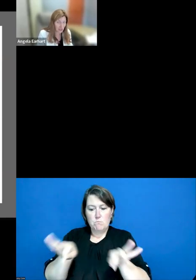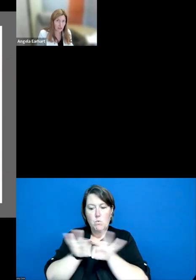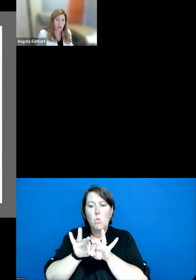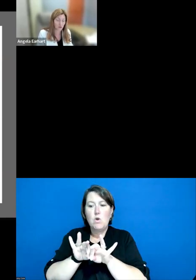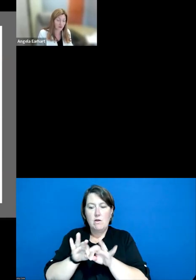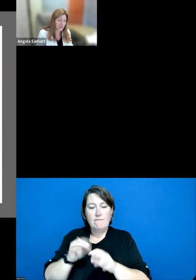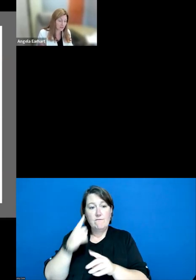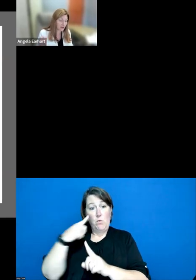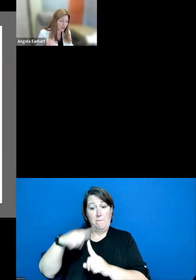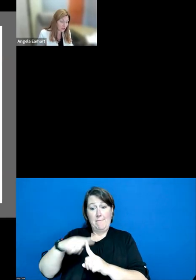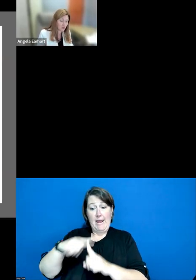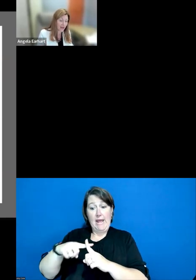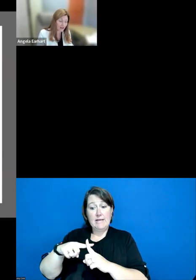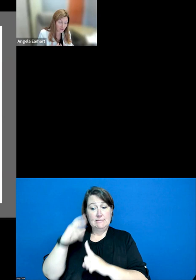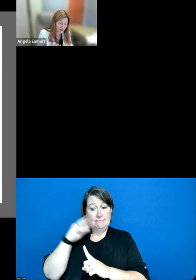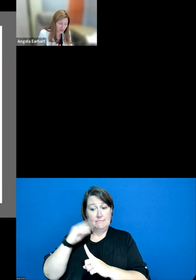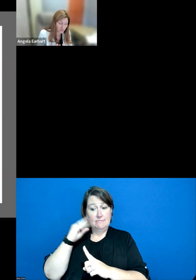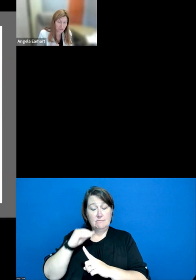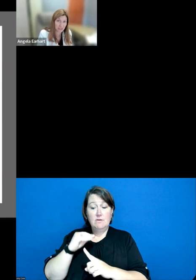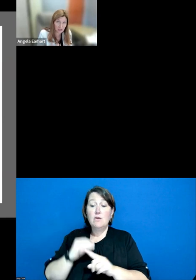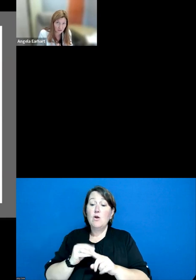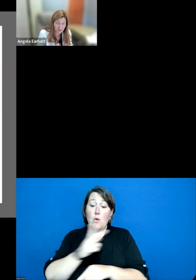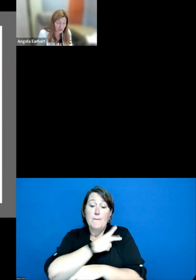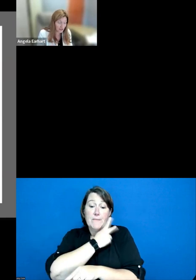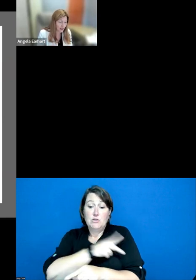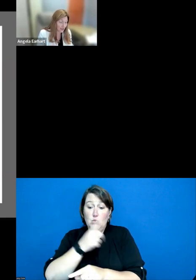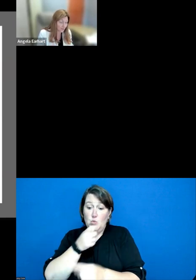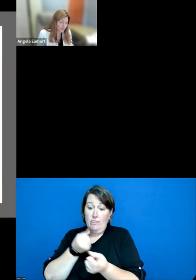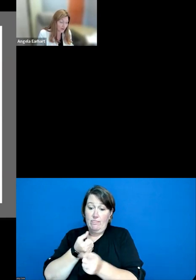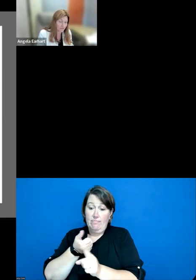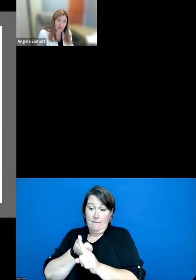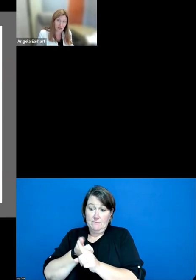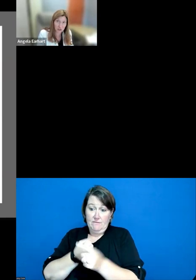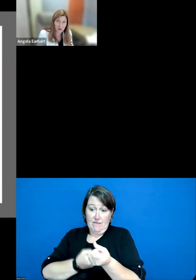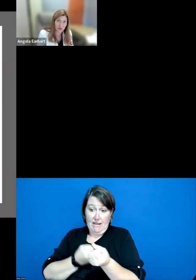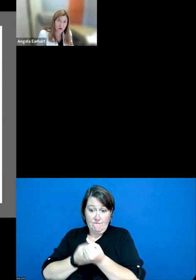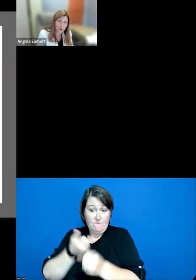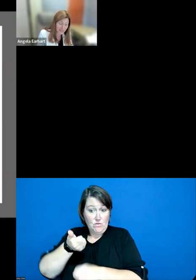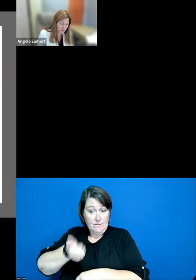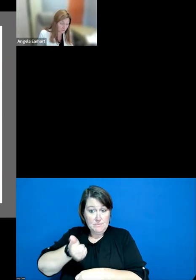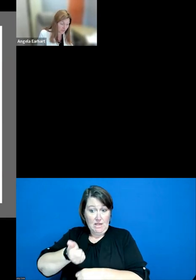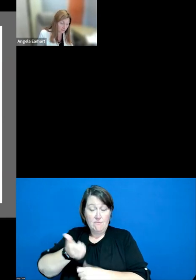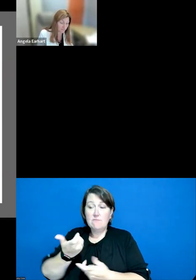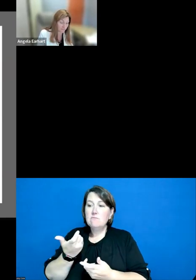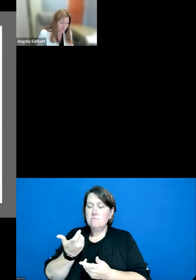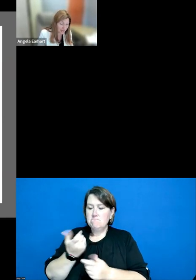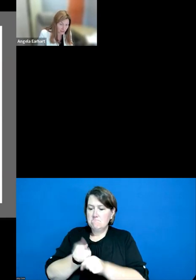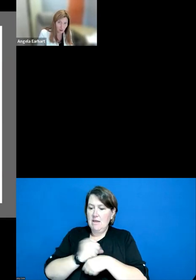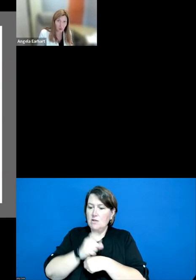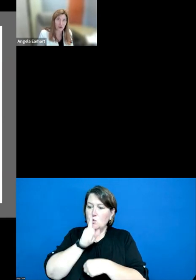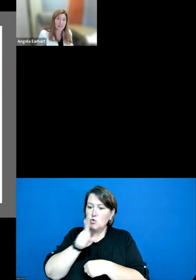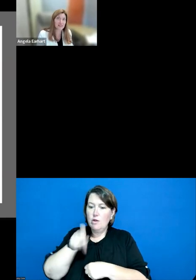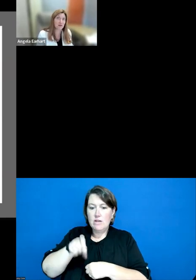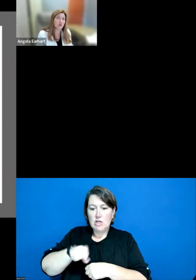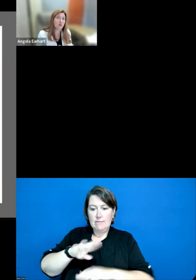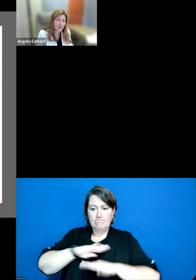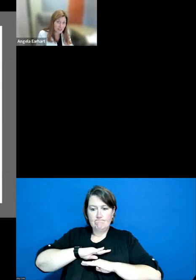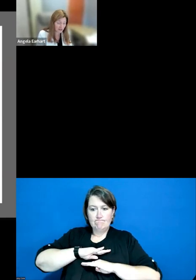So these patients who advocated for themselves, making sure that their needs were being met or at least they were voicing